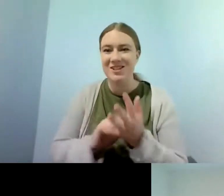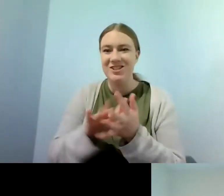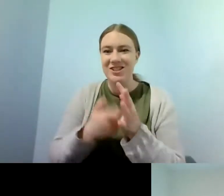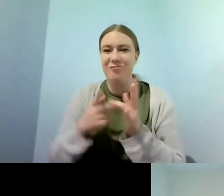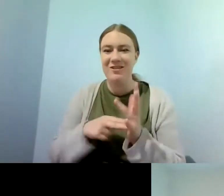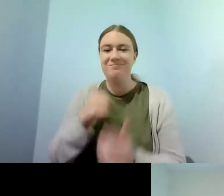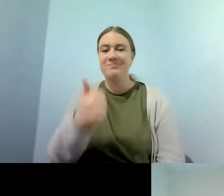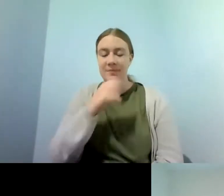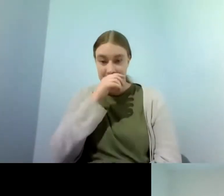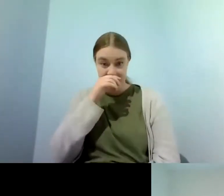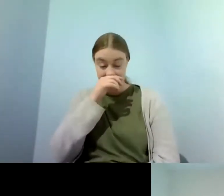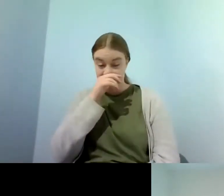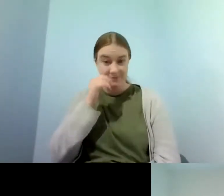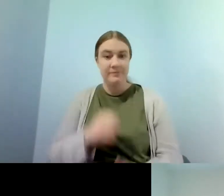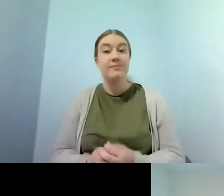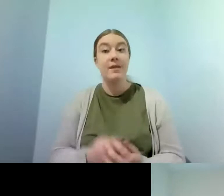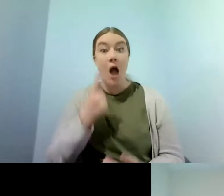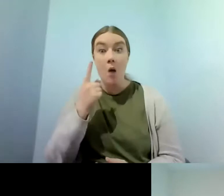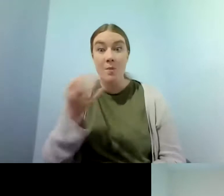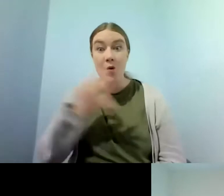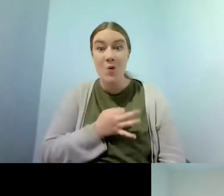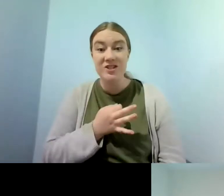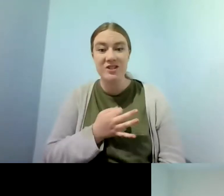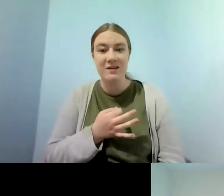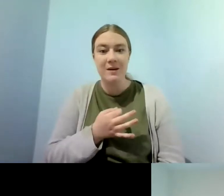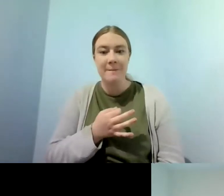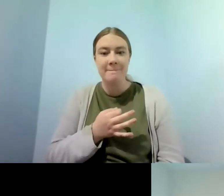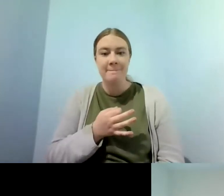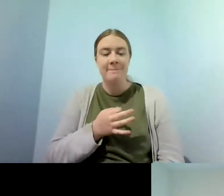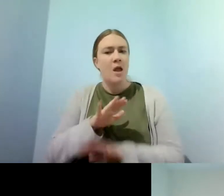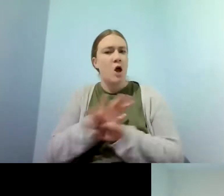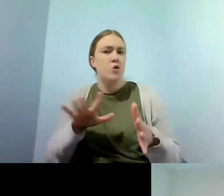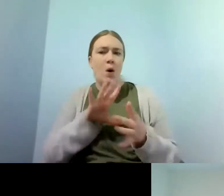um another question that we've had in sort of not not related to citizen science and i'm